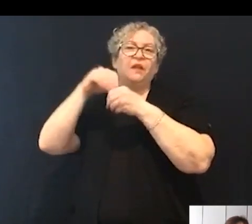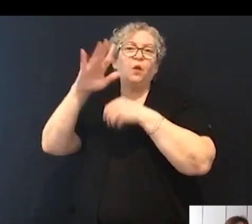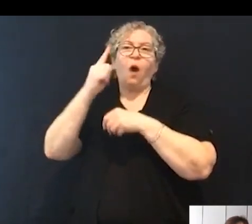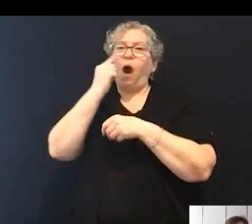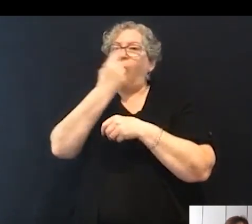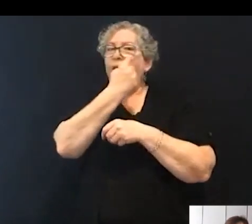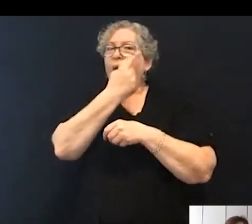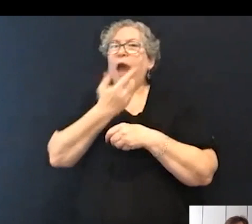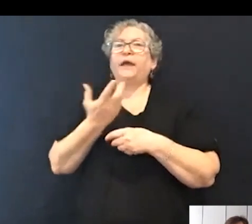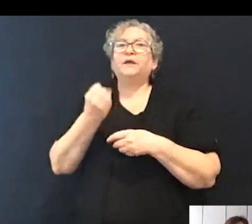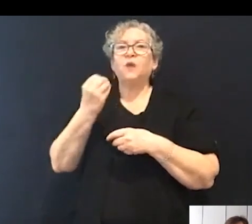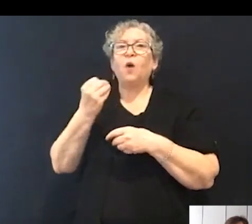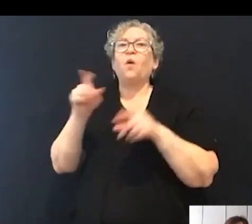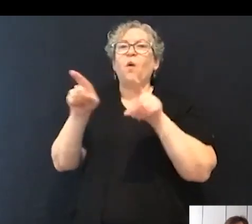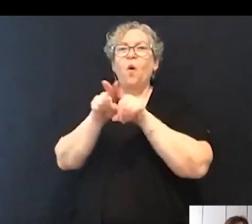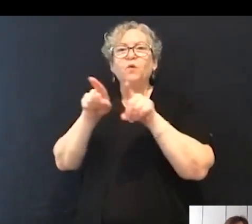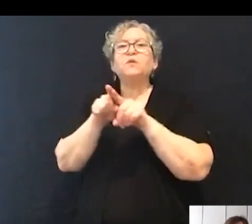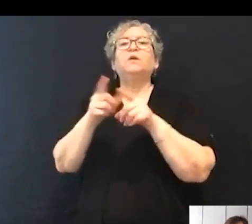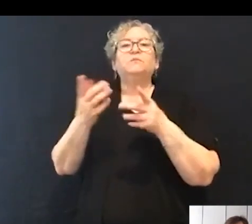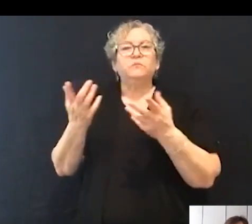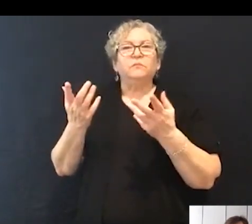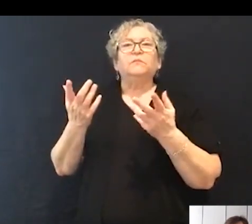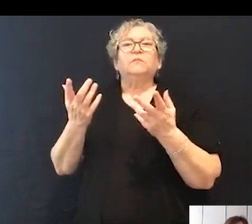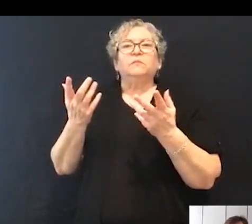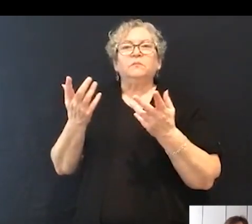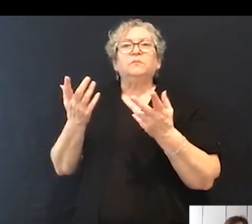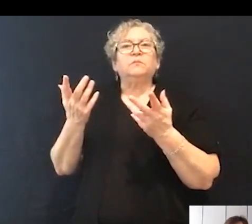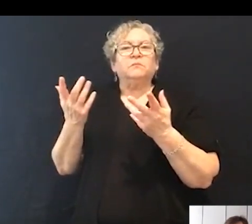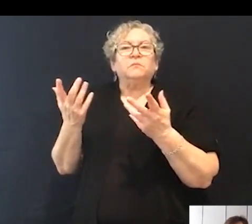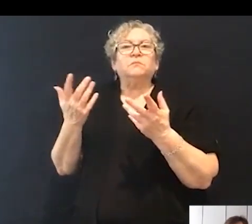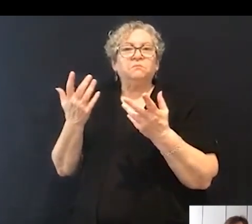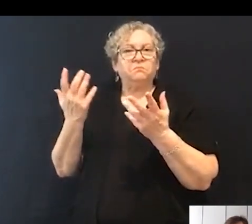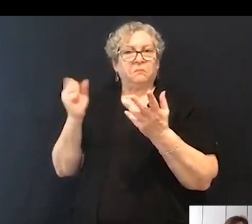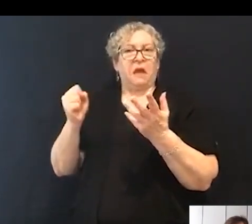So it also has the opportunity to reach